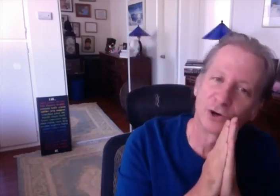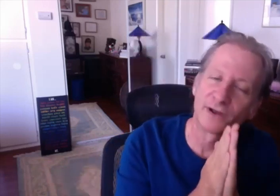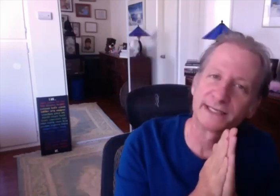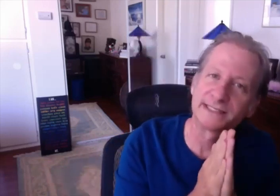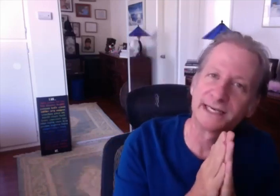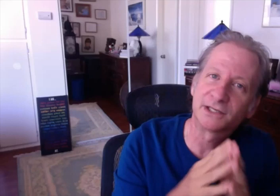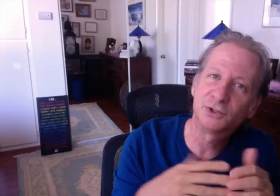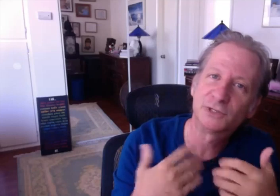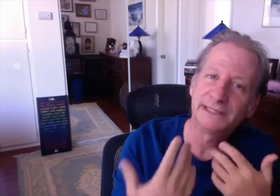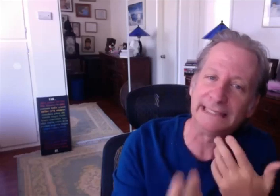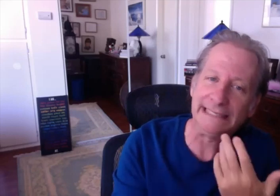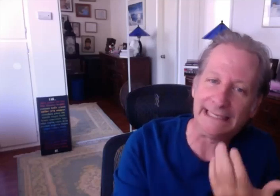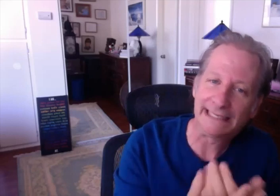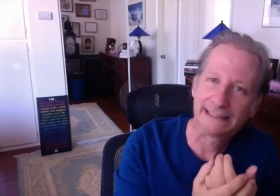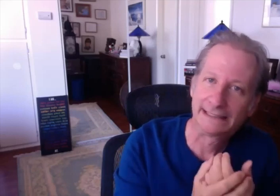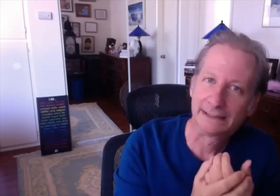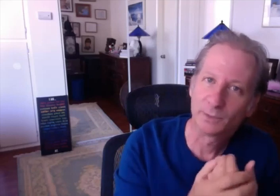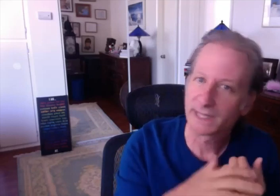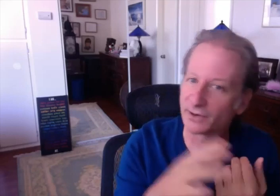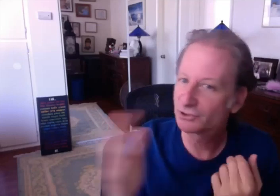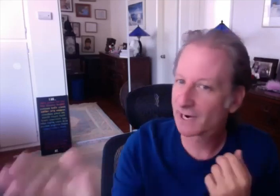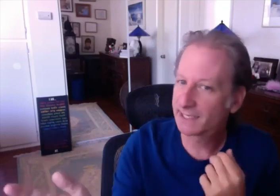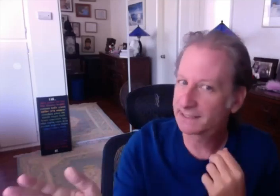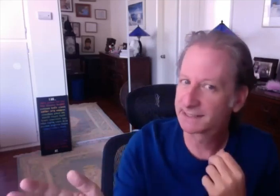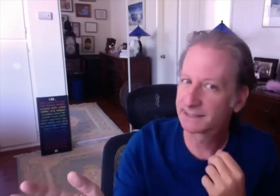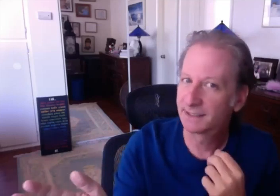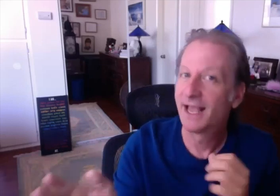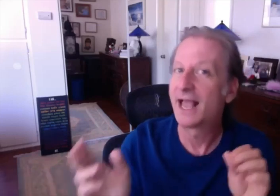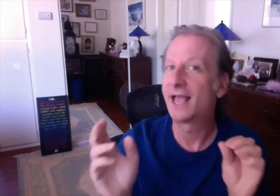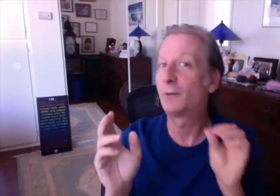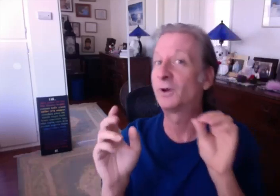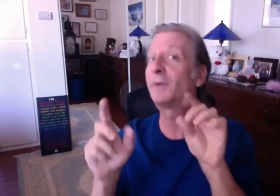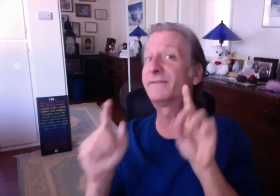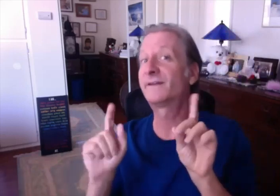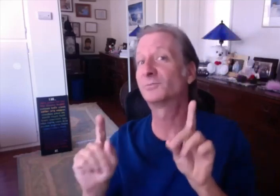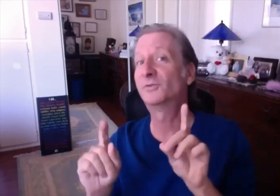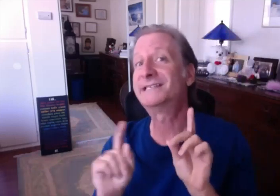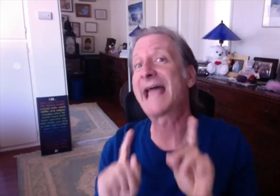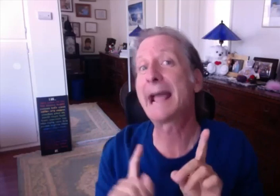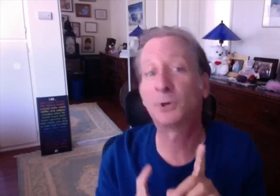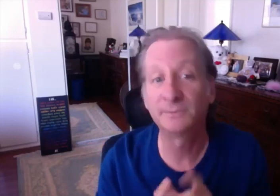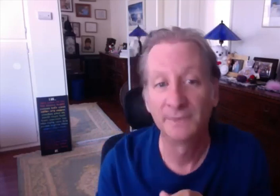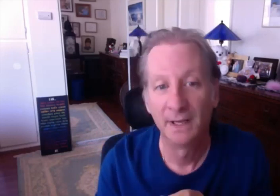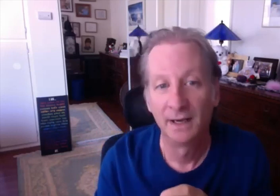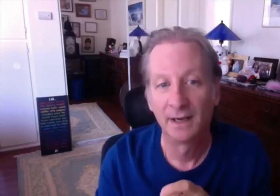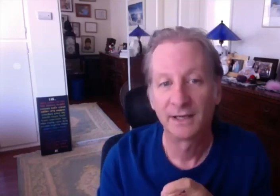Her credits include "Glee", "Without A Trace". And one of my favorite movies, "Hamill".